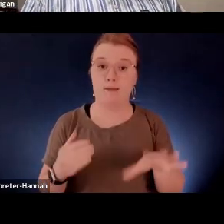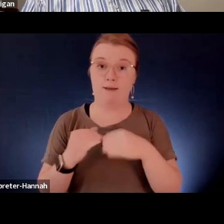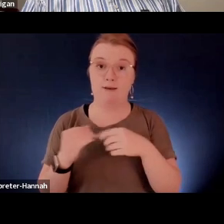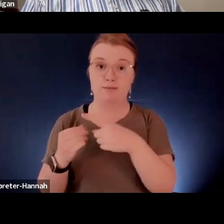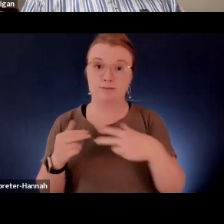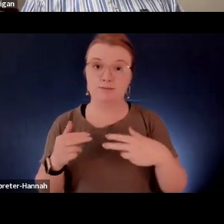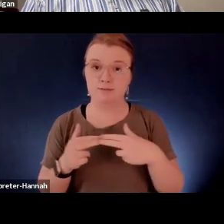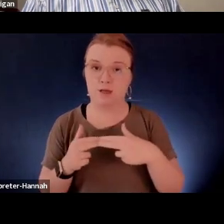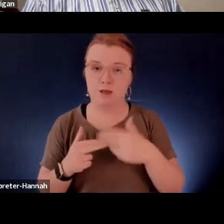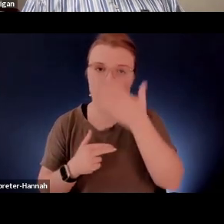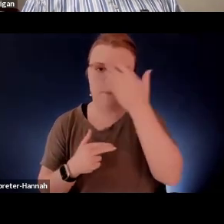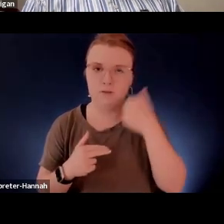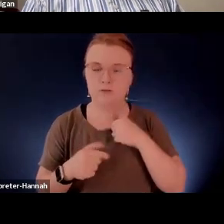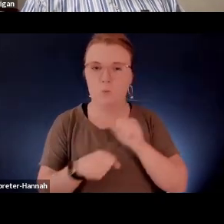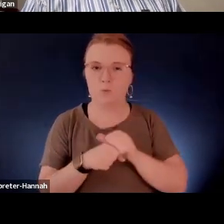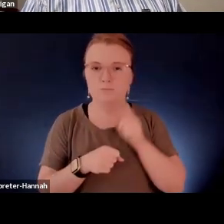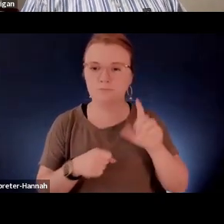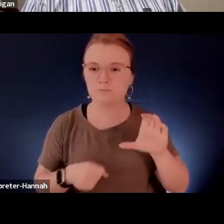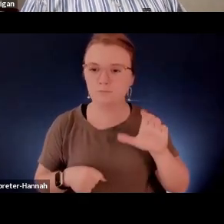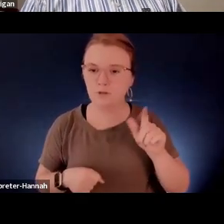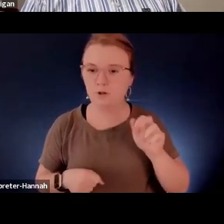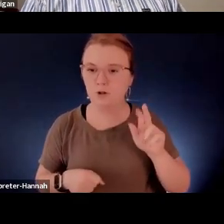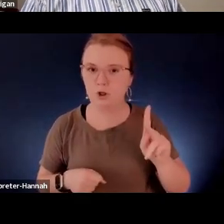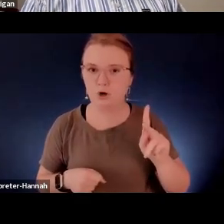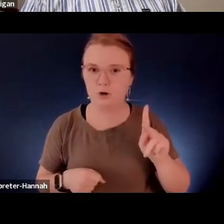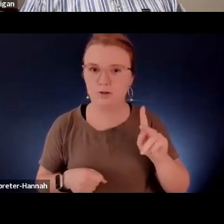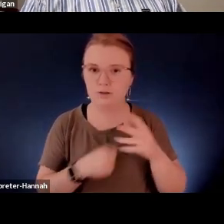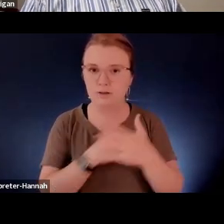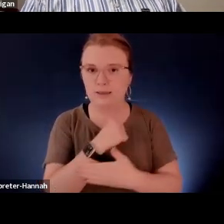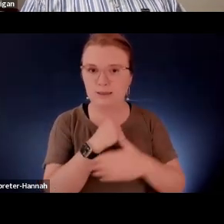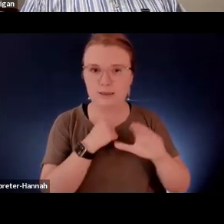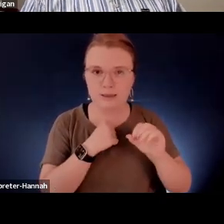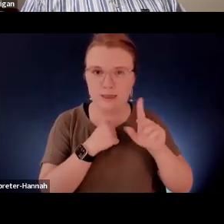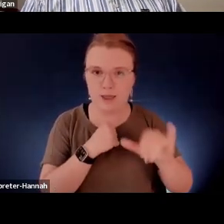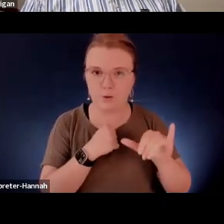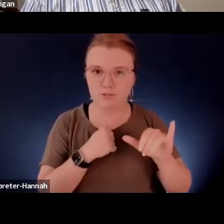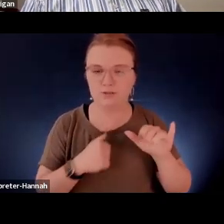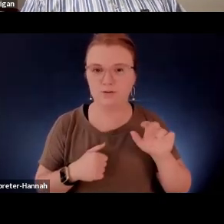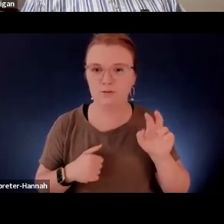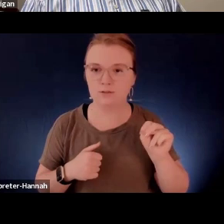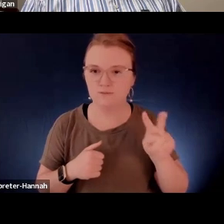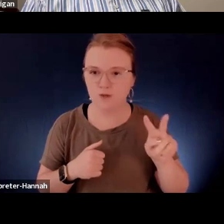in Clark County, Nevada a few times, which is the Las Vegas area school district.